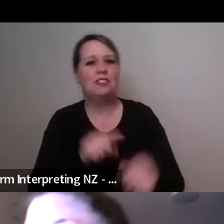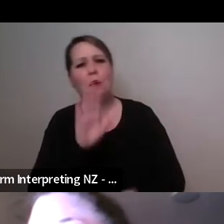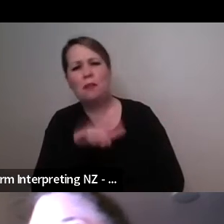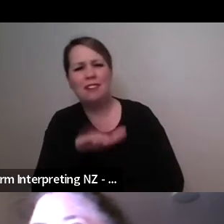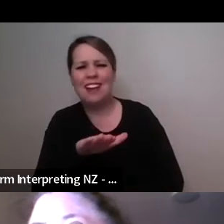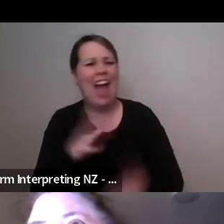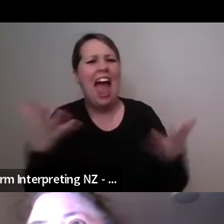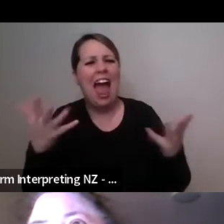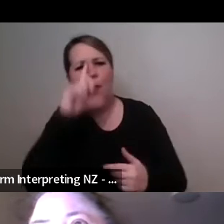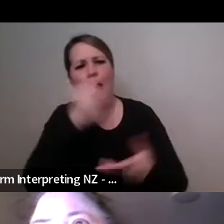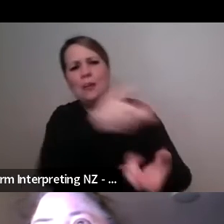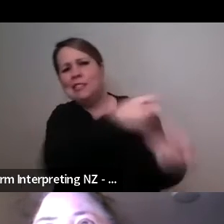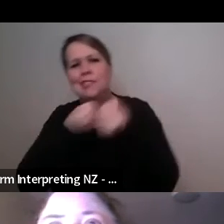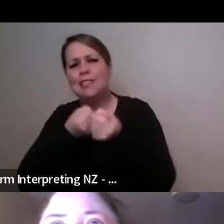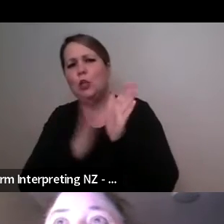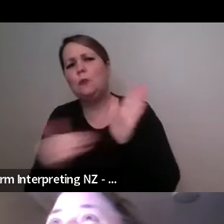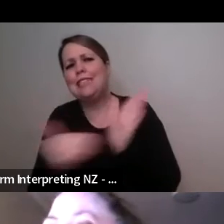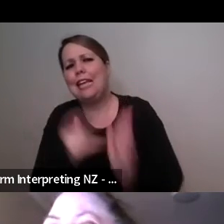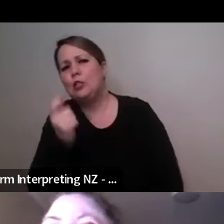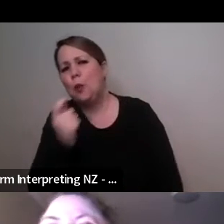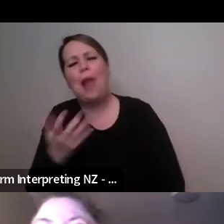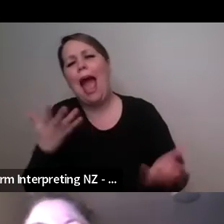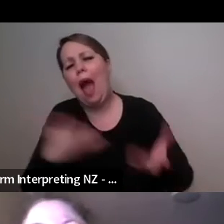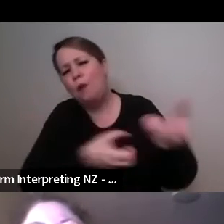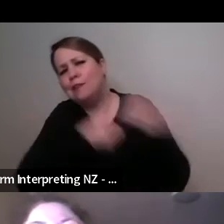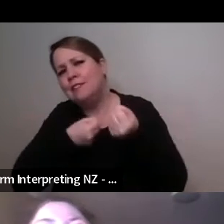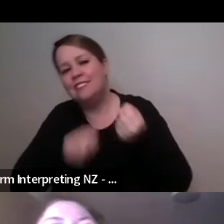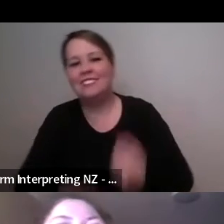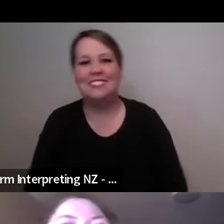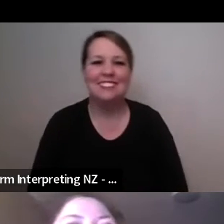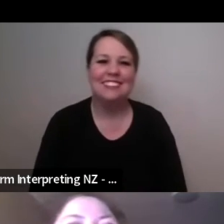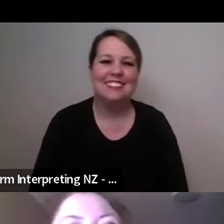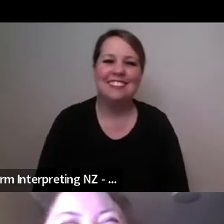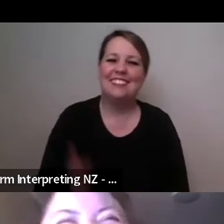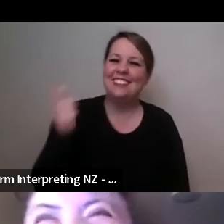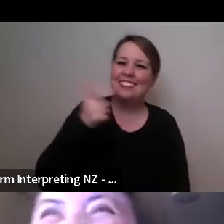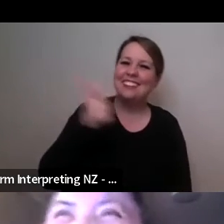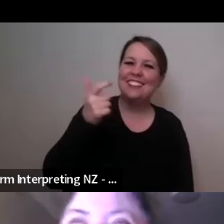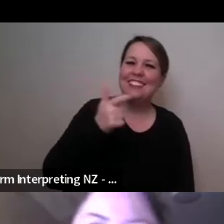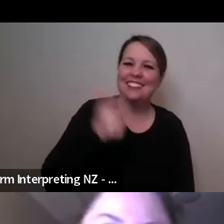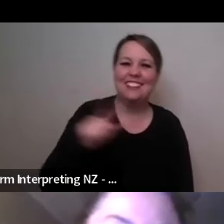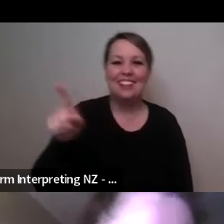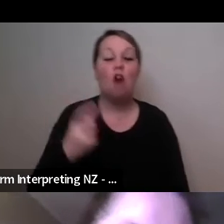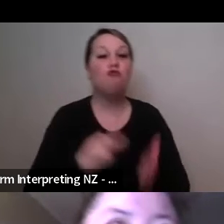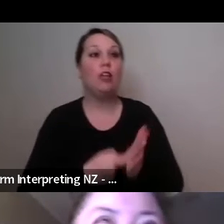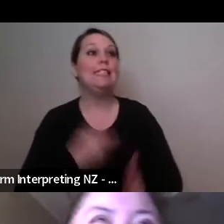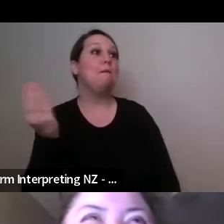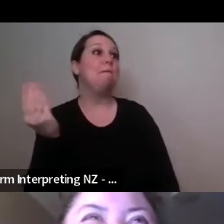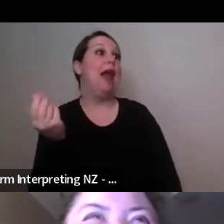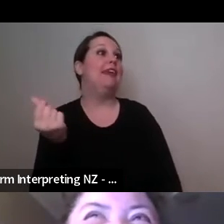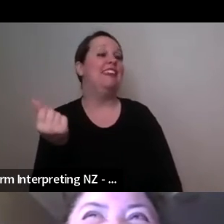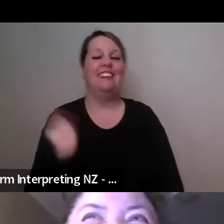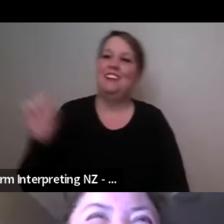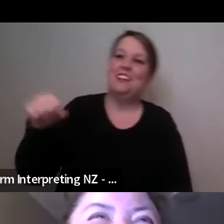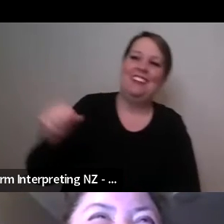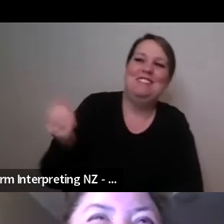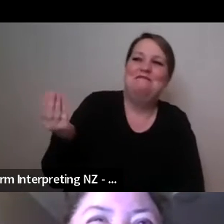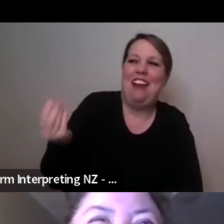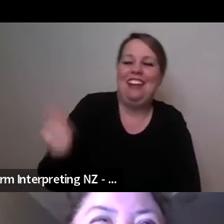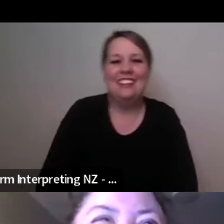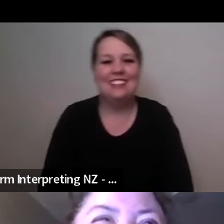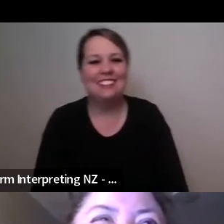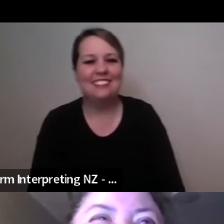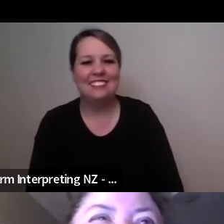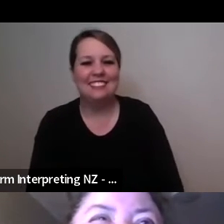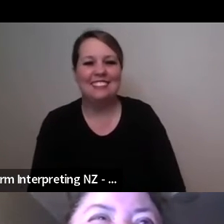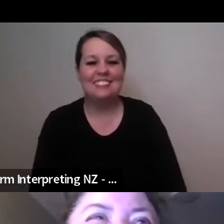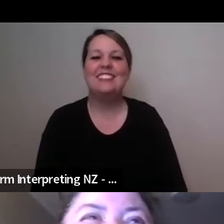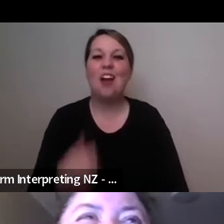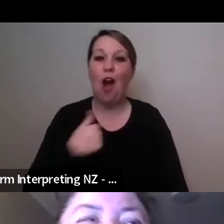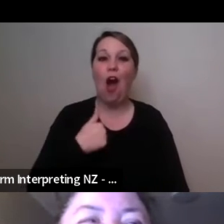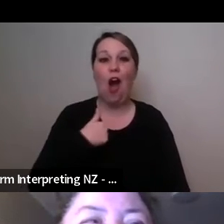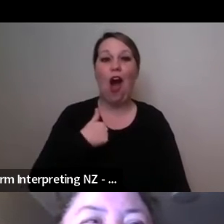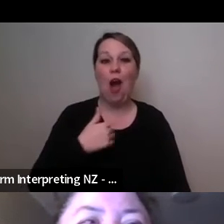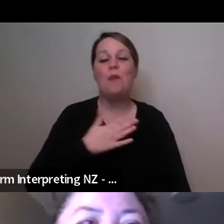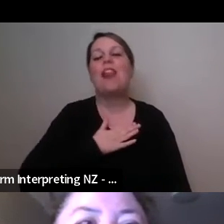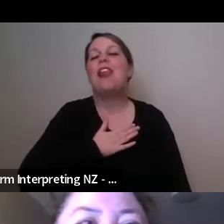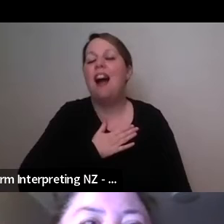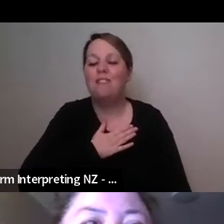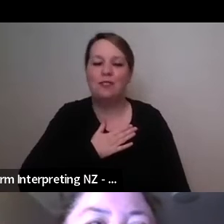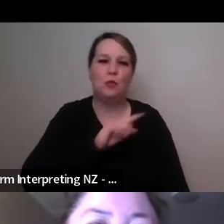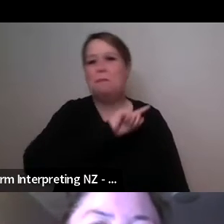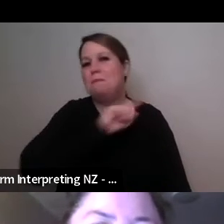money! haha money, yeah there you go um uh yeah I'd be back in New Zealand in a flash I I yeah all